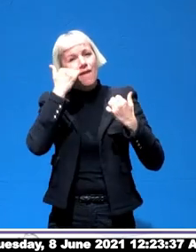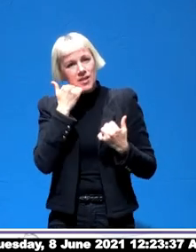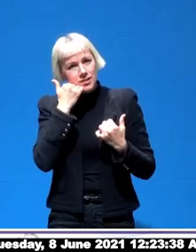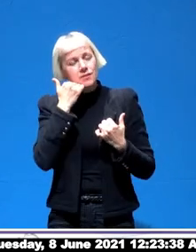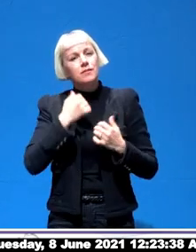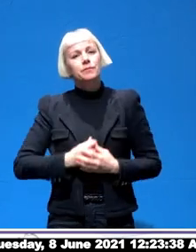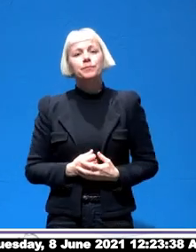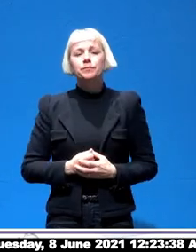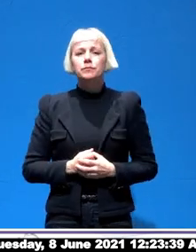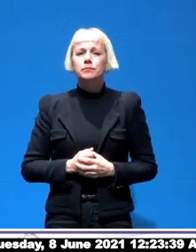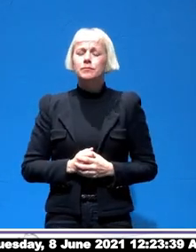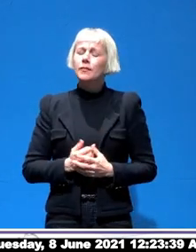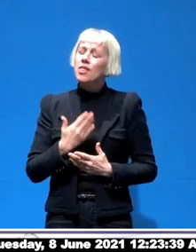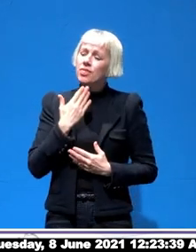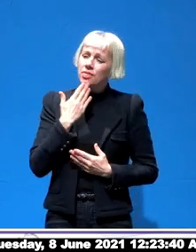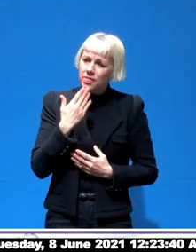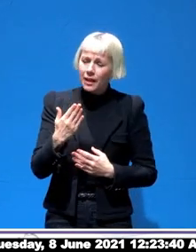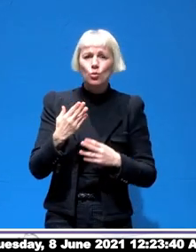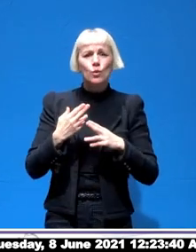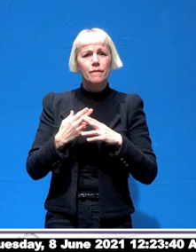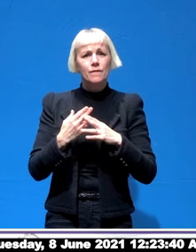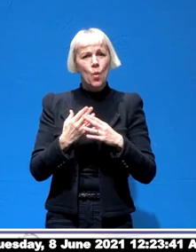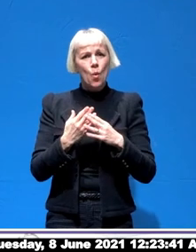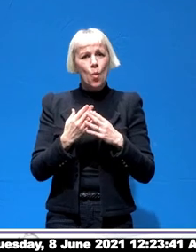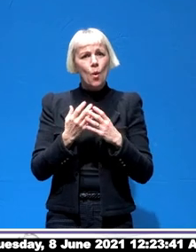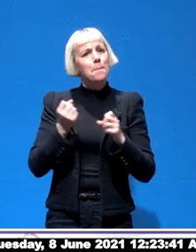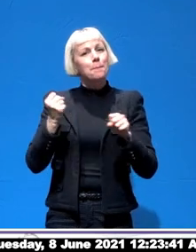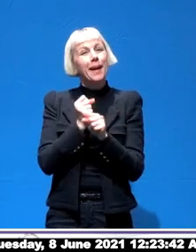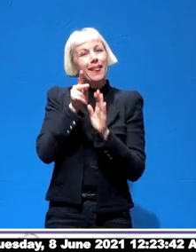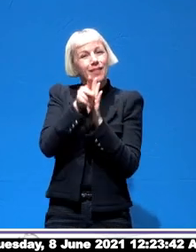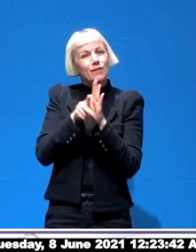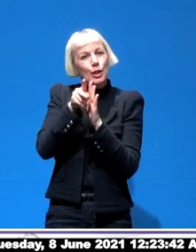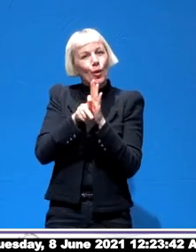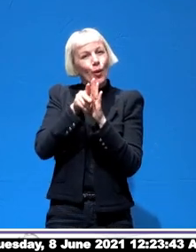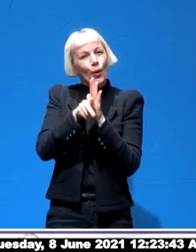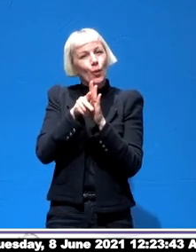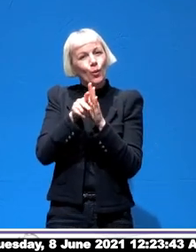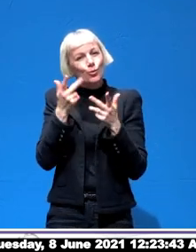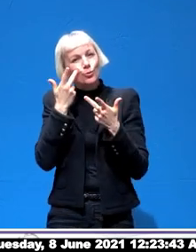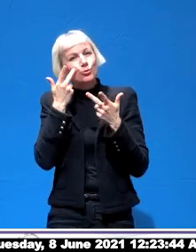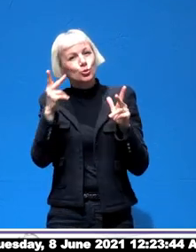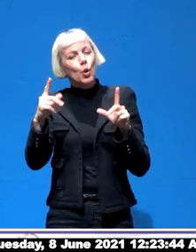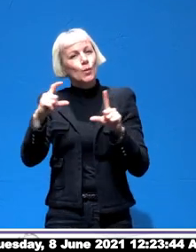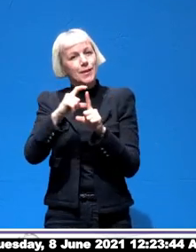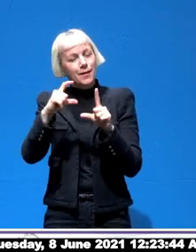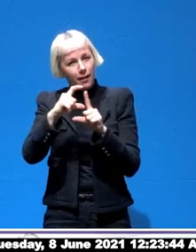In particular, thank you for preparing that video which we have seen earlier today.